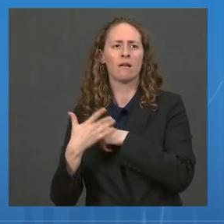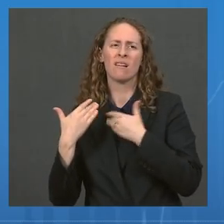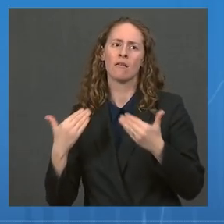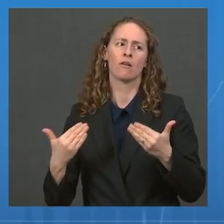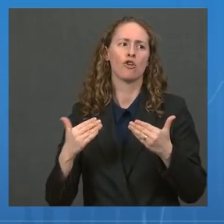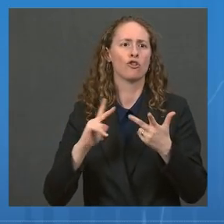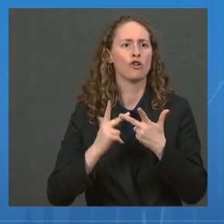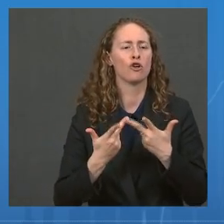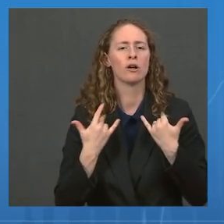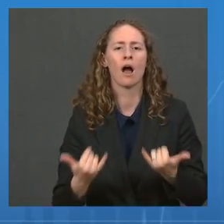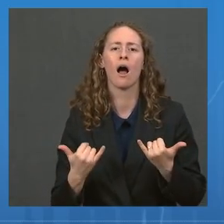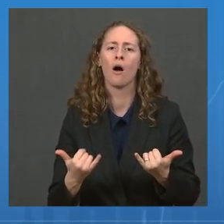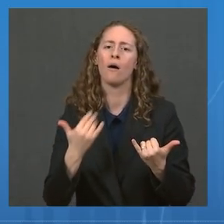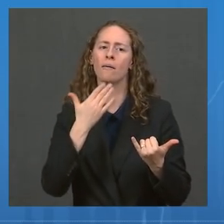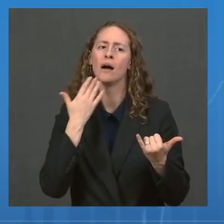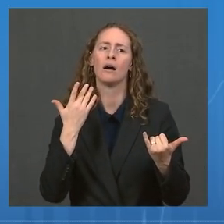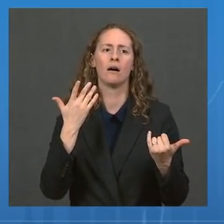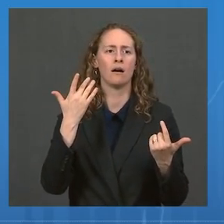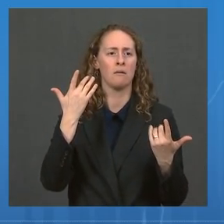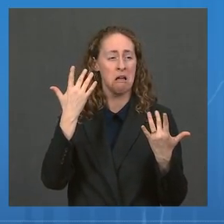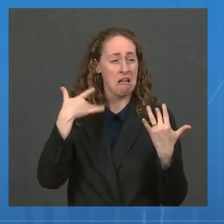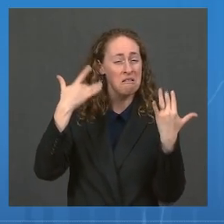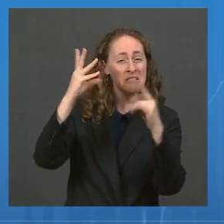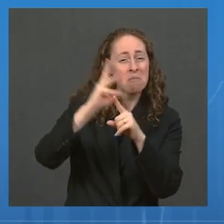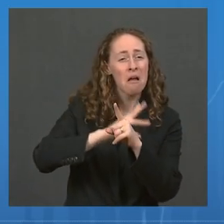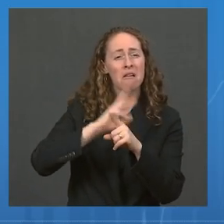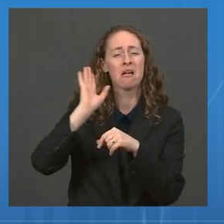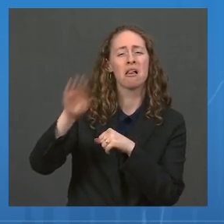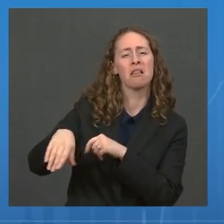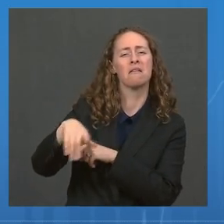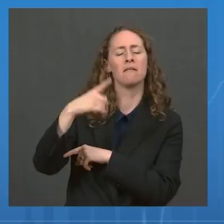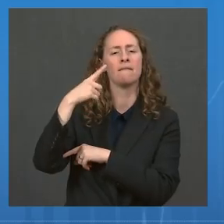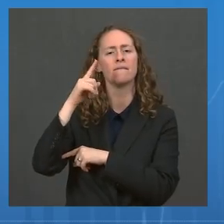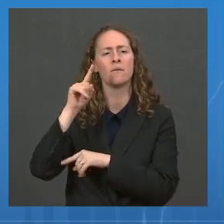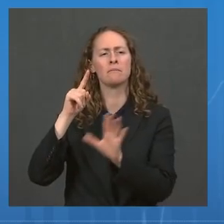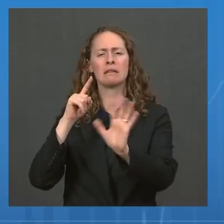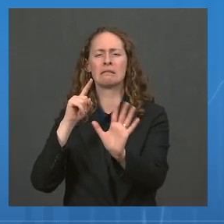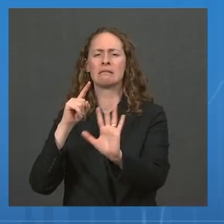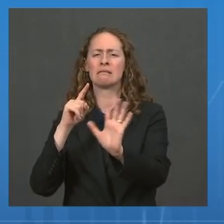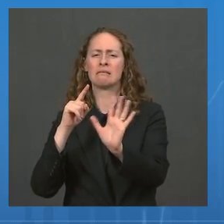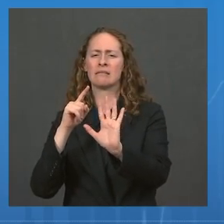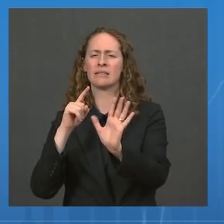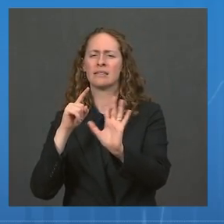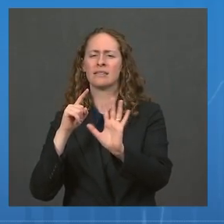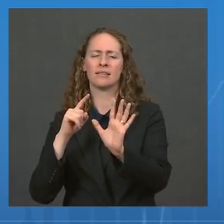as opposed to waiting for the timeframe that Dr. Walensky and Dr. Murthy just mentioned."